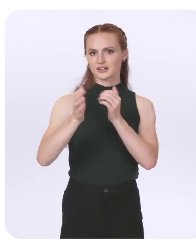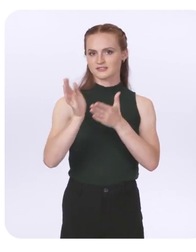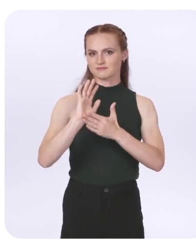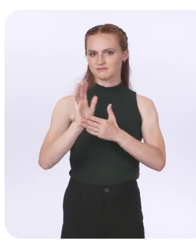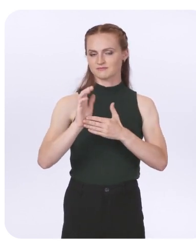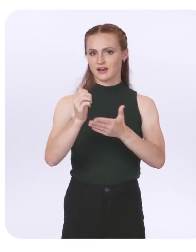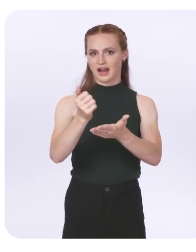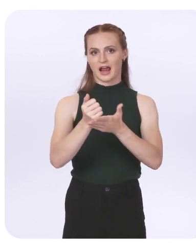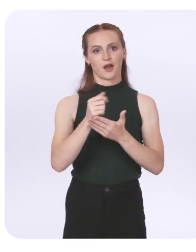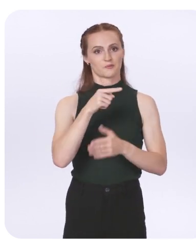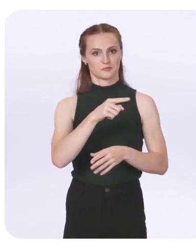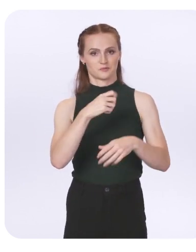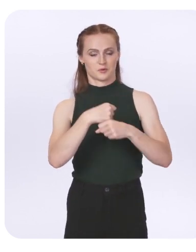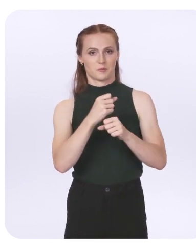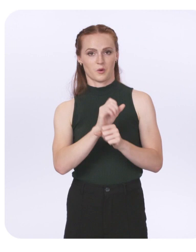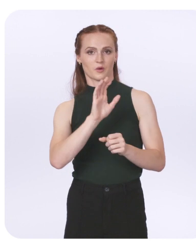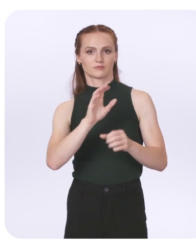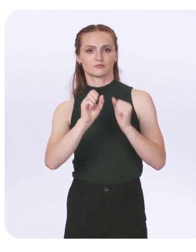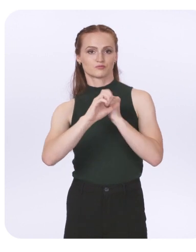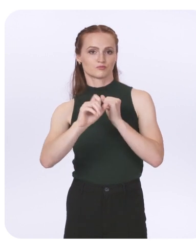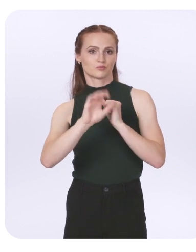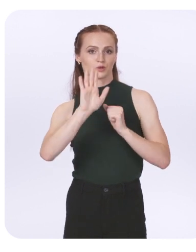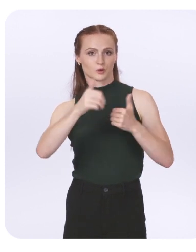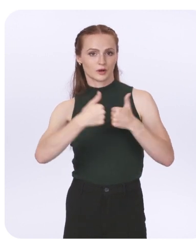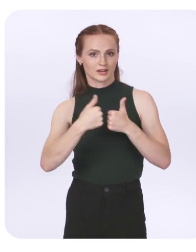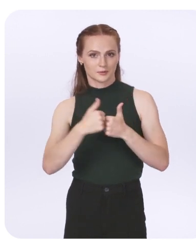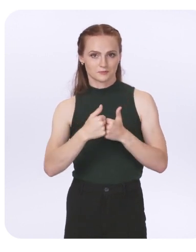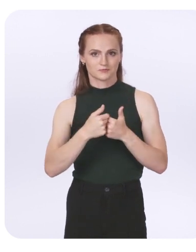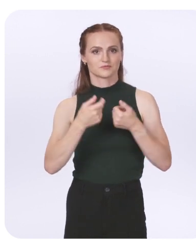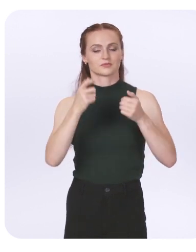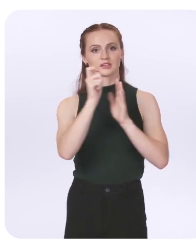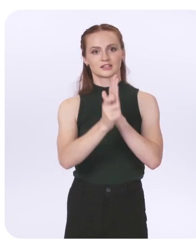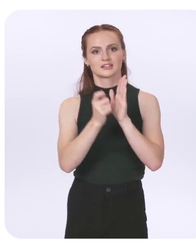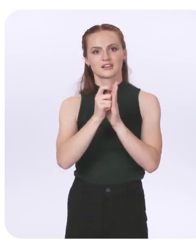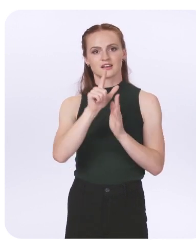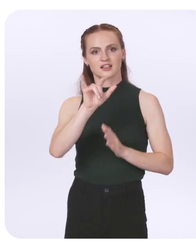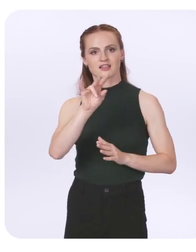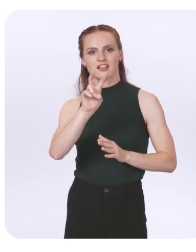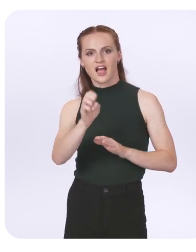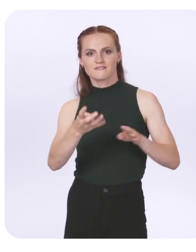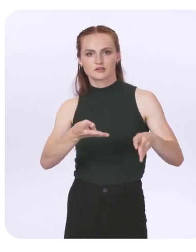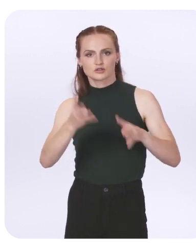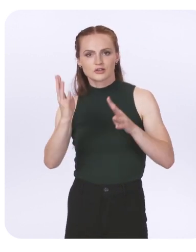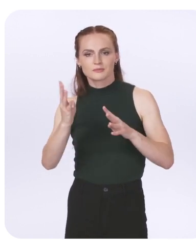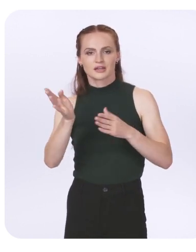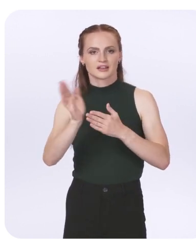In the age of live streaming and video content, your games fans are your biggest promoters.